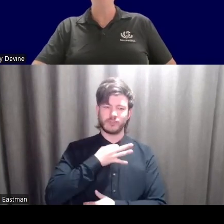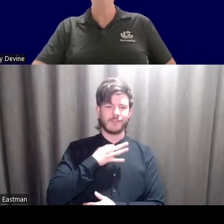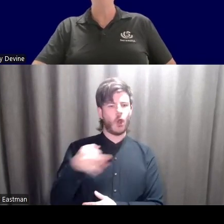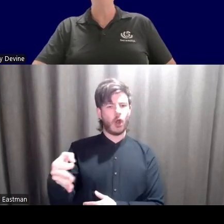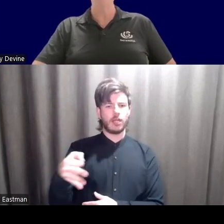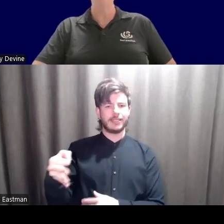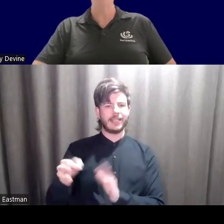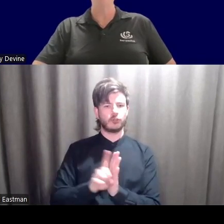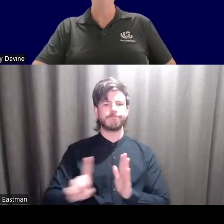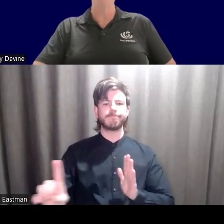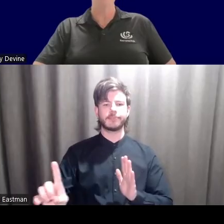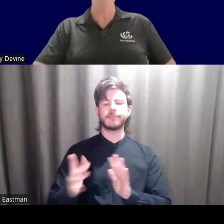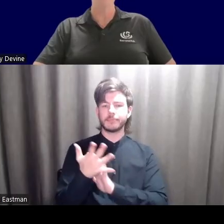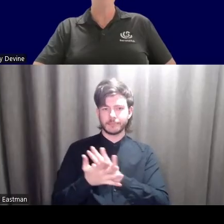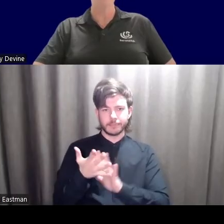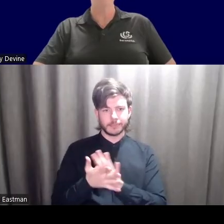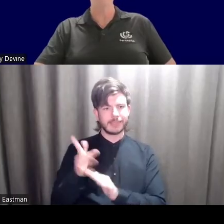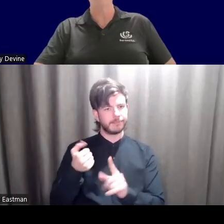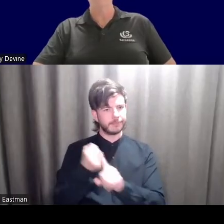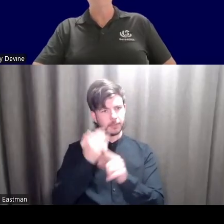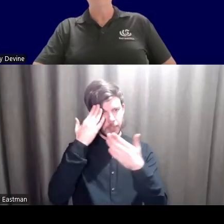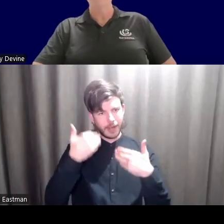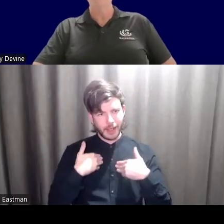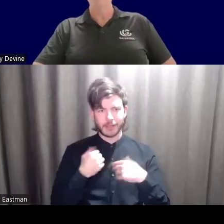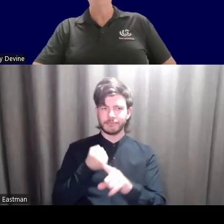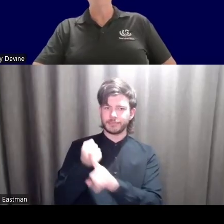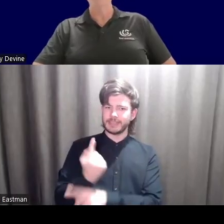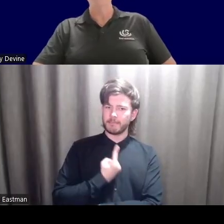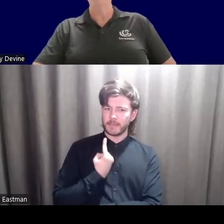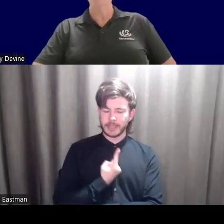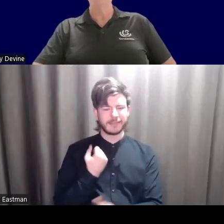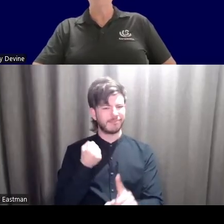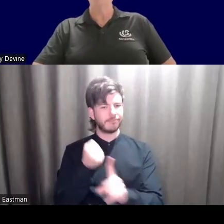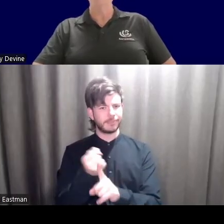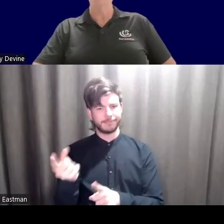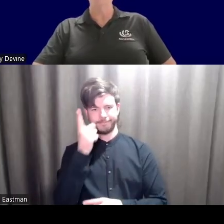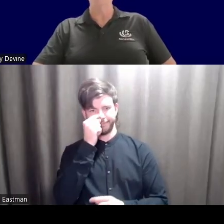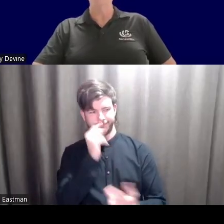independence and capacity to engage with others. Their opportunities to access and